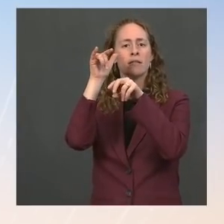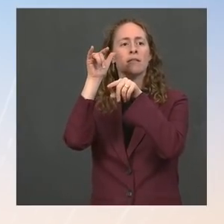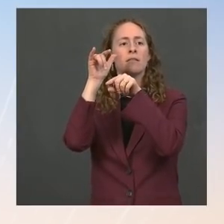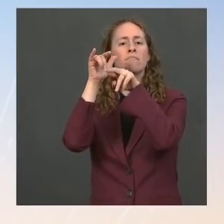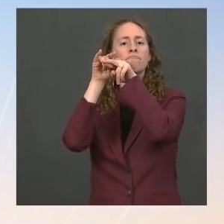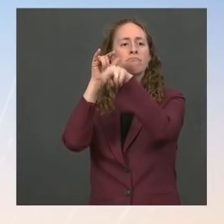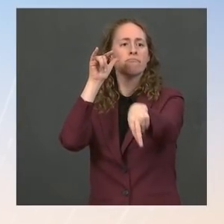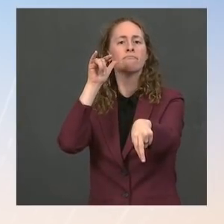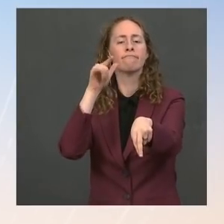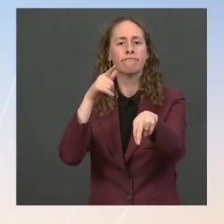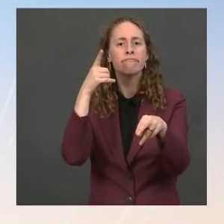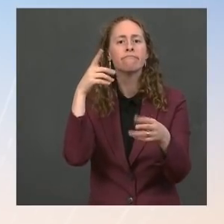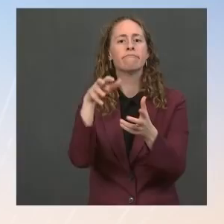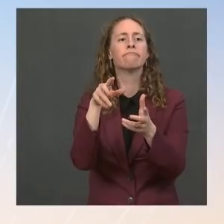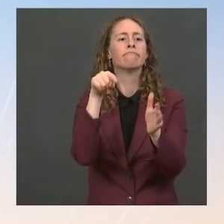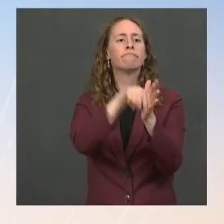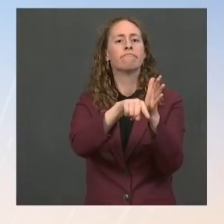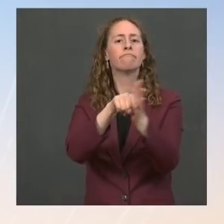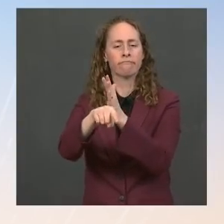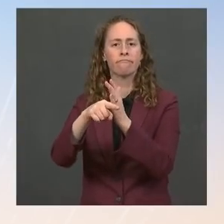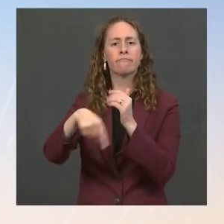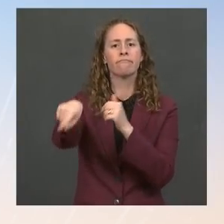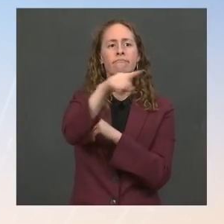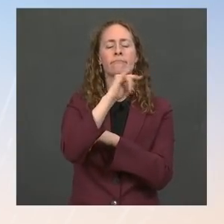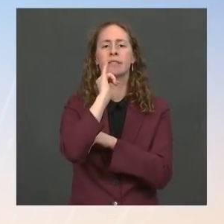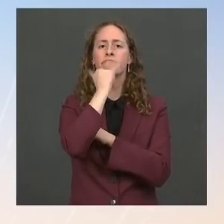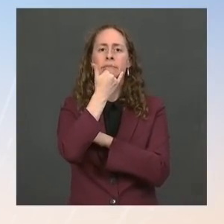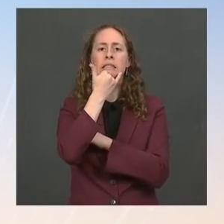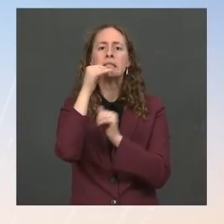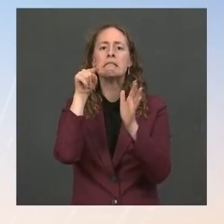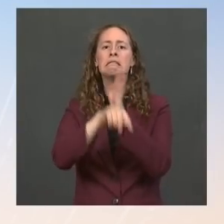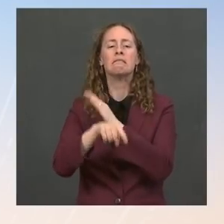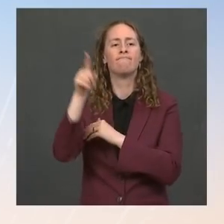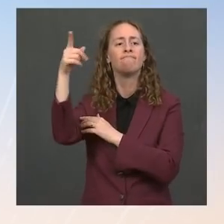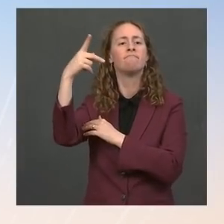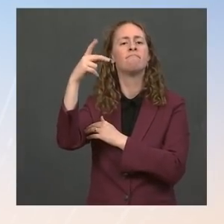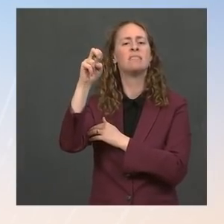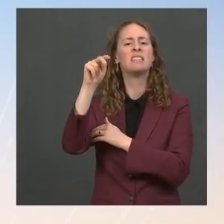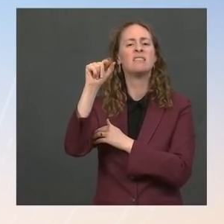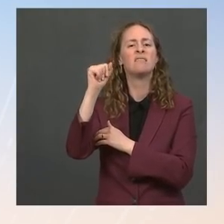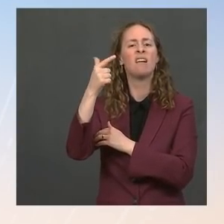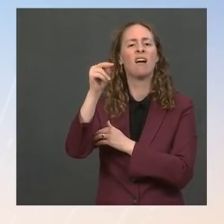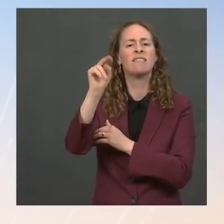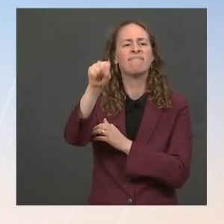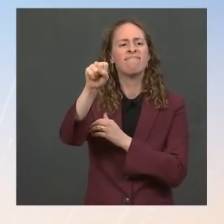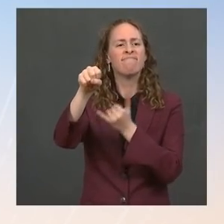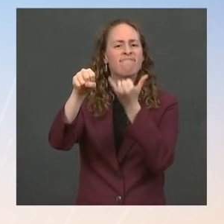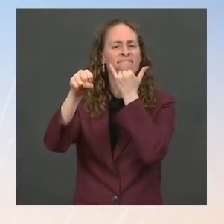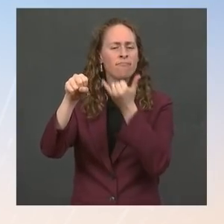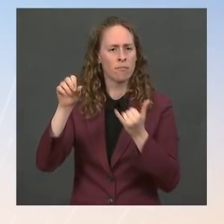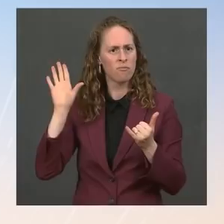What was the President's response when he learned about that? Ms Psaki: Well, the President was briefed on Friday morning